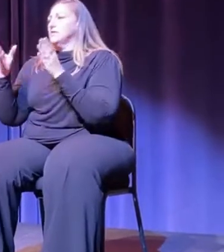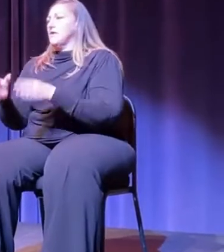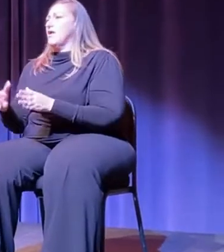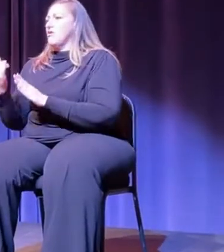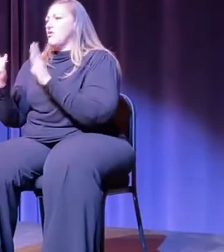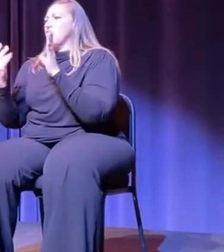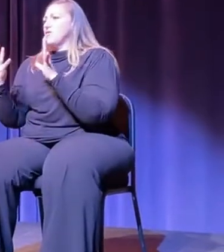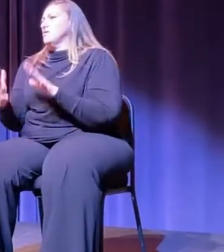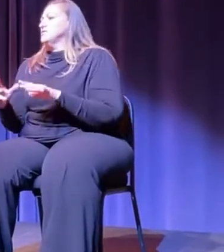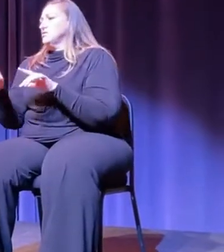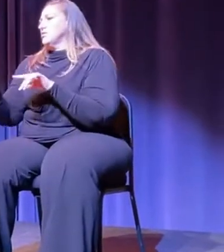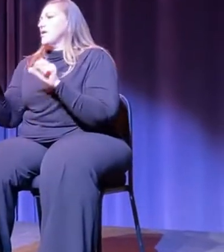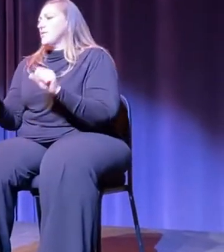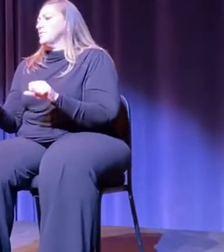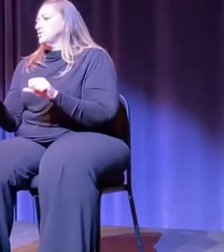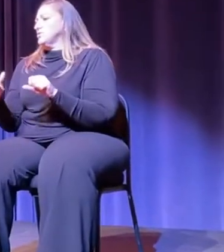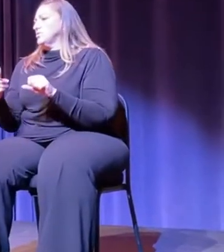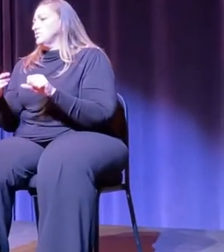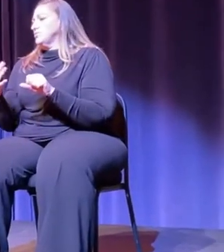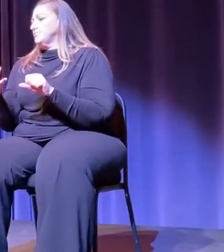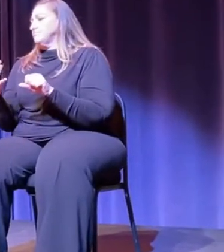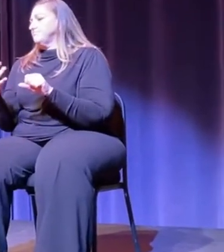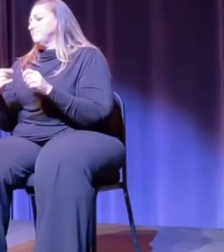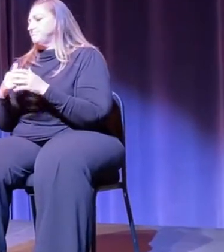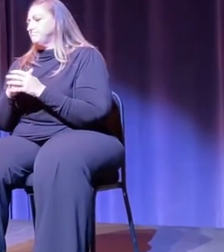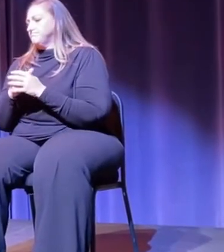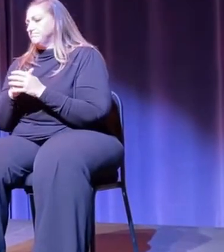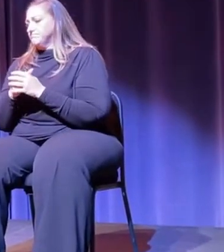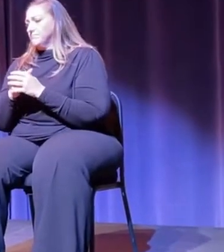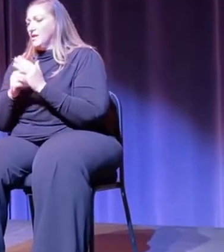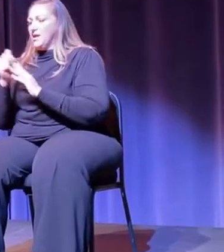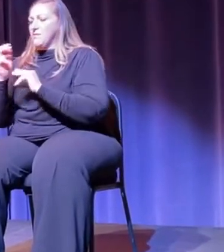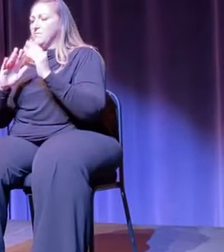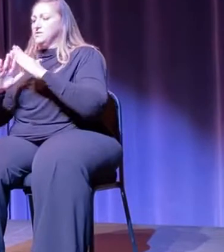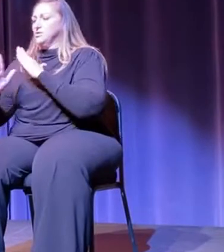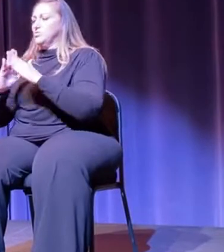and you are able to build a community there through it.